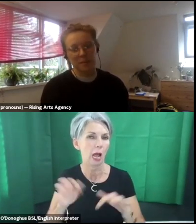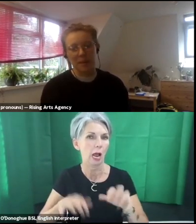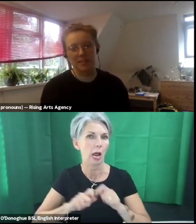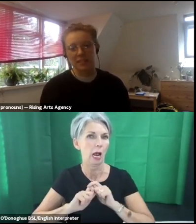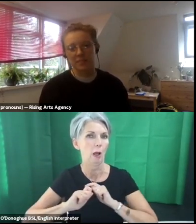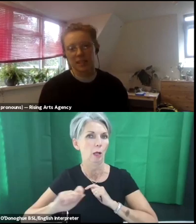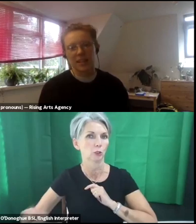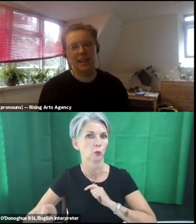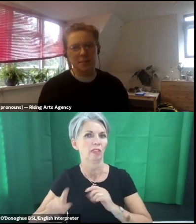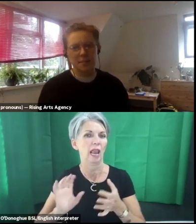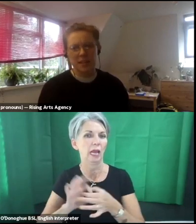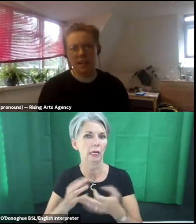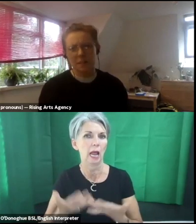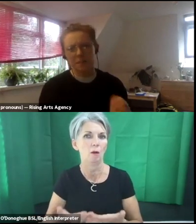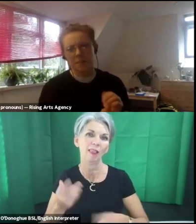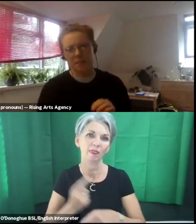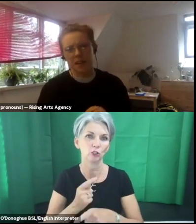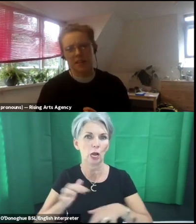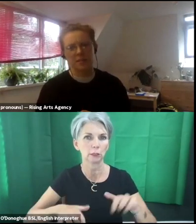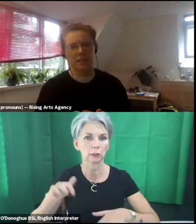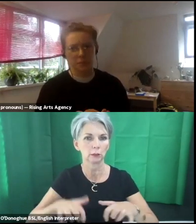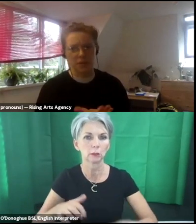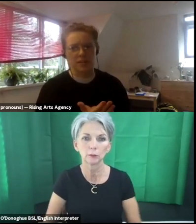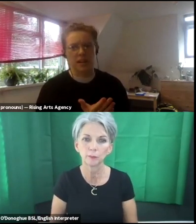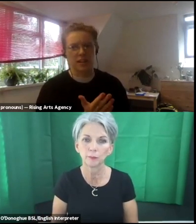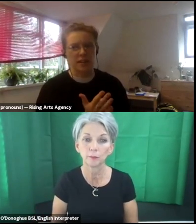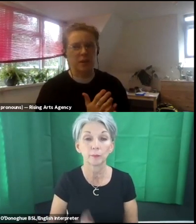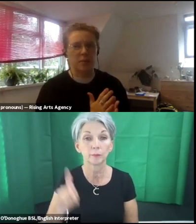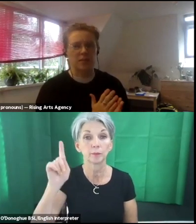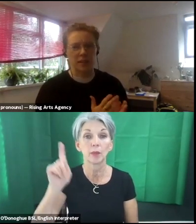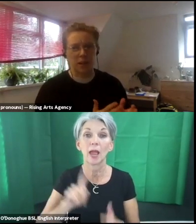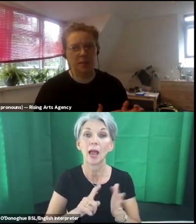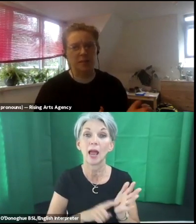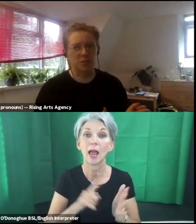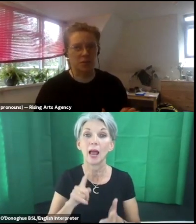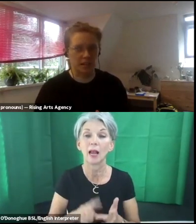Amazing. Yeah. Something that was definitely a big part of the pandemic response,